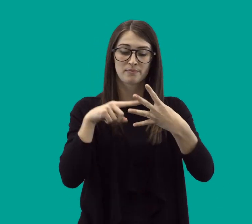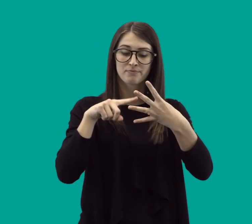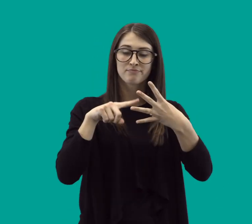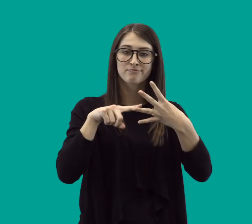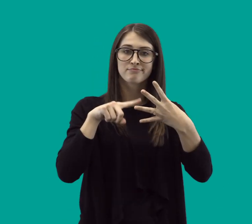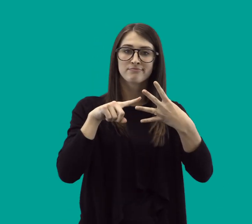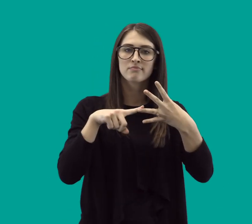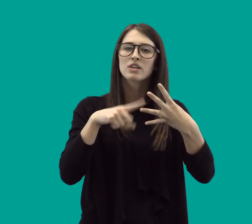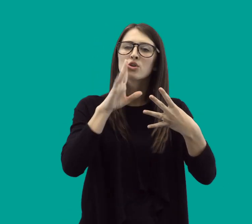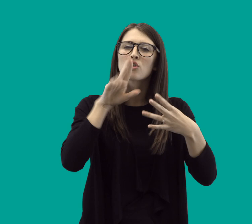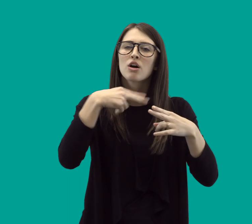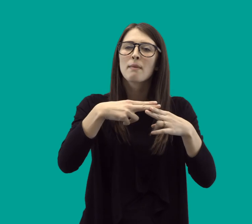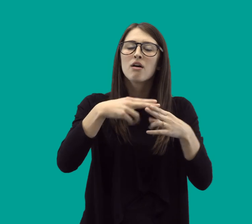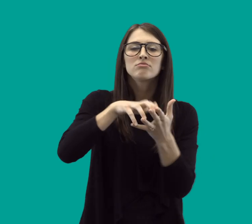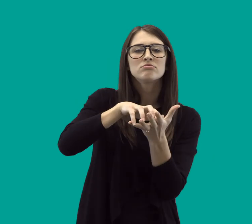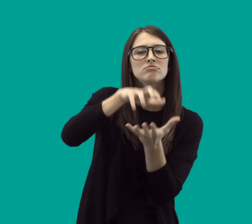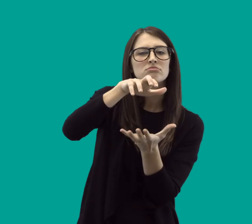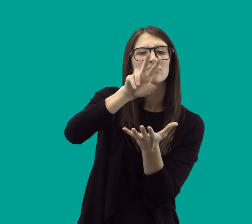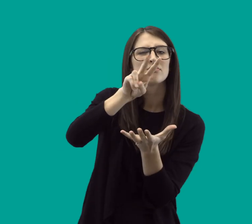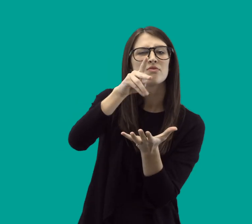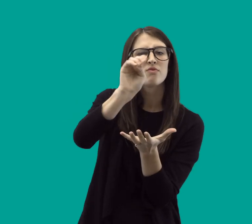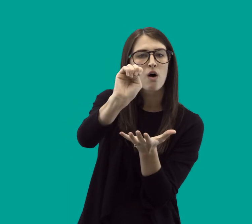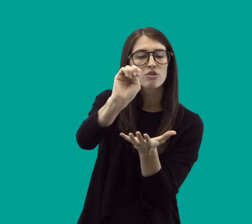Let's go back to the third activity that focuses on volume